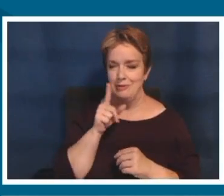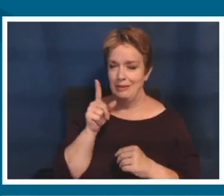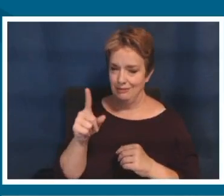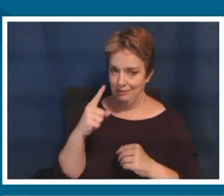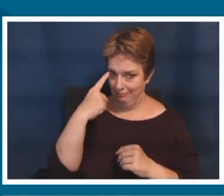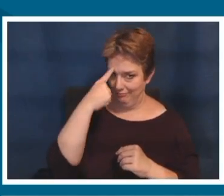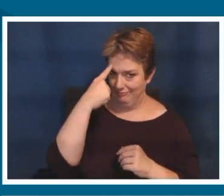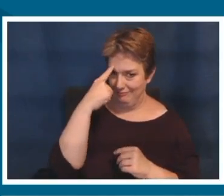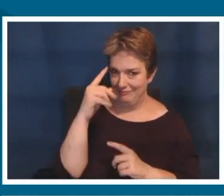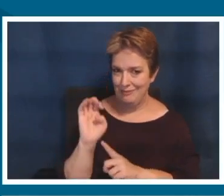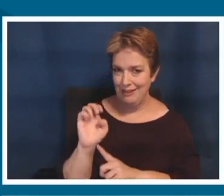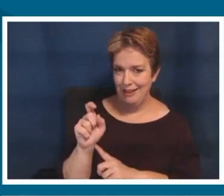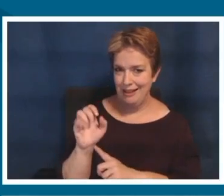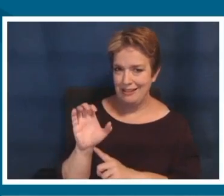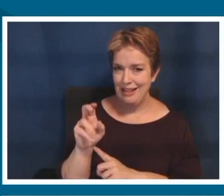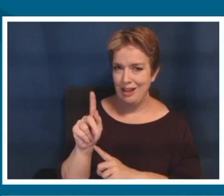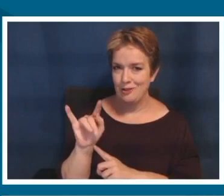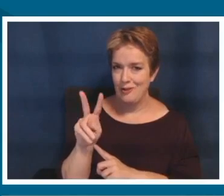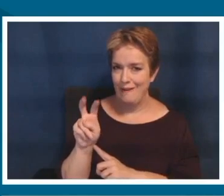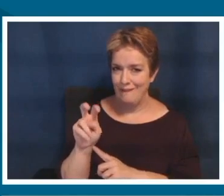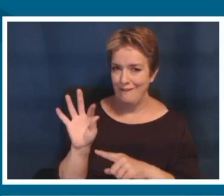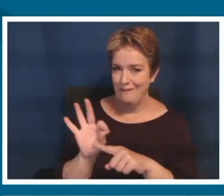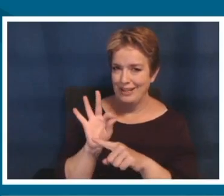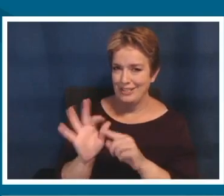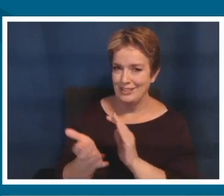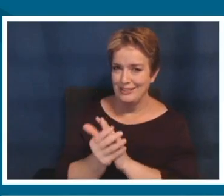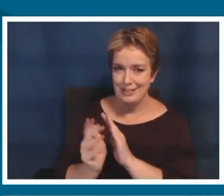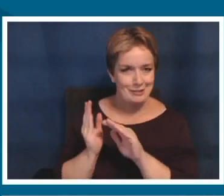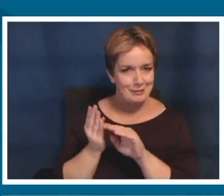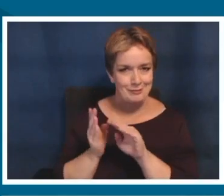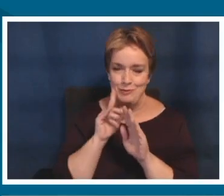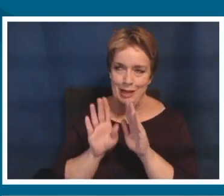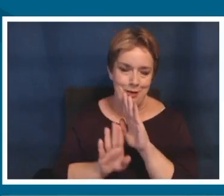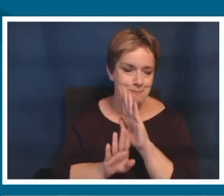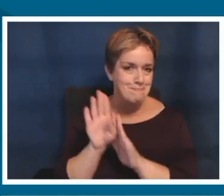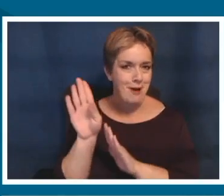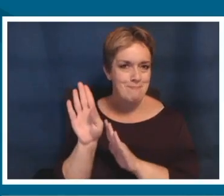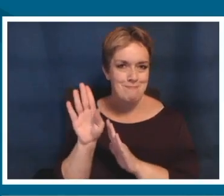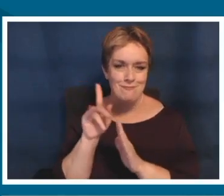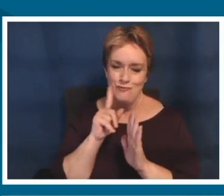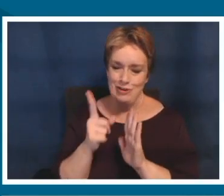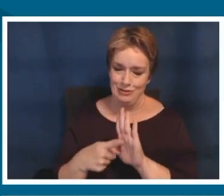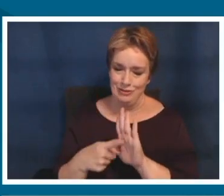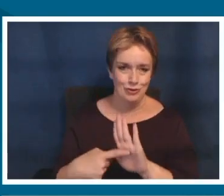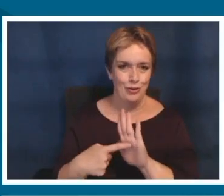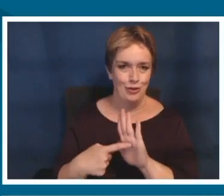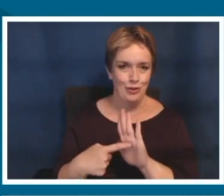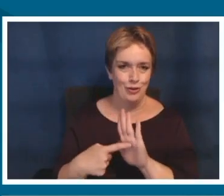collaboration and leadership were really shining through um